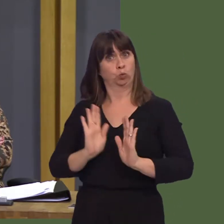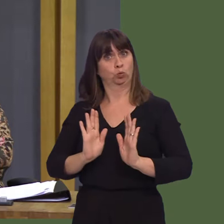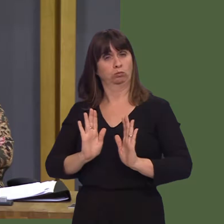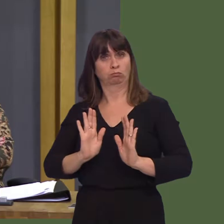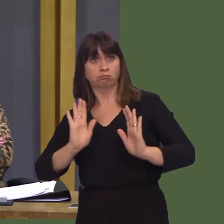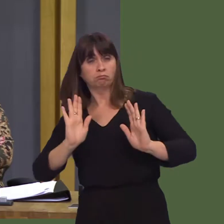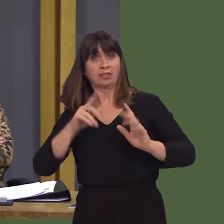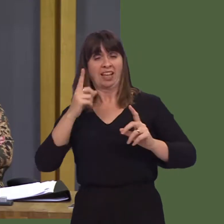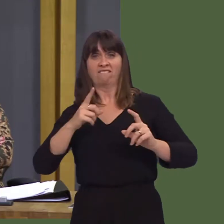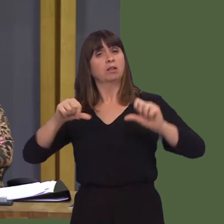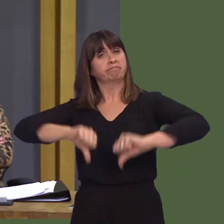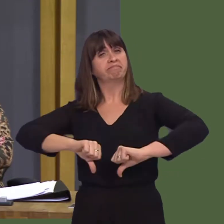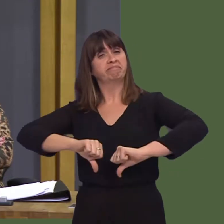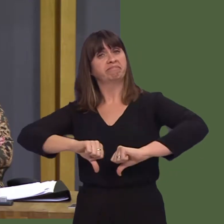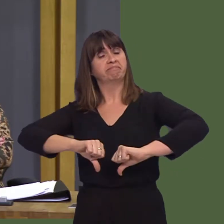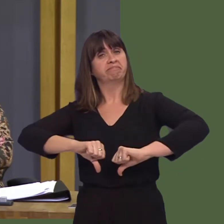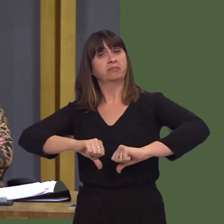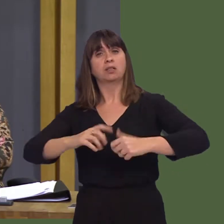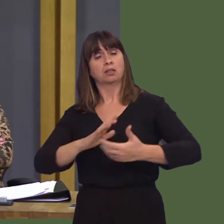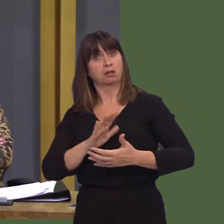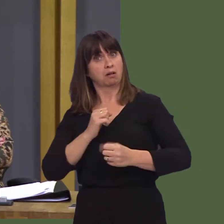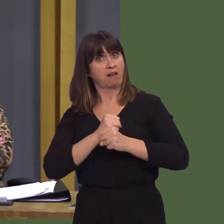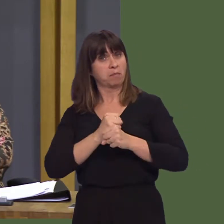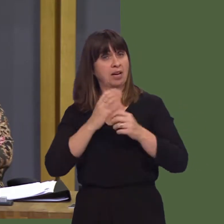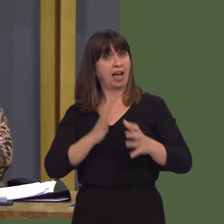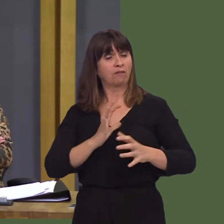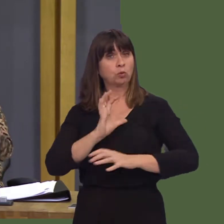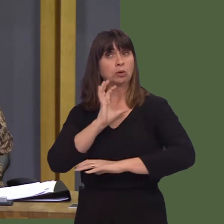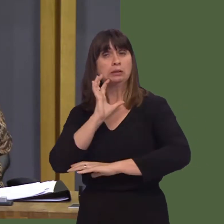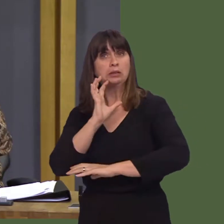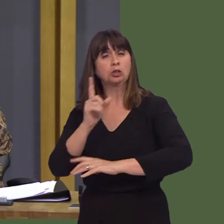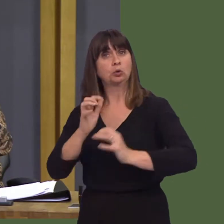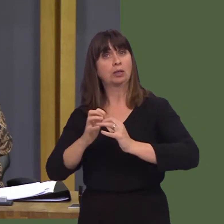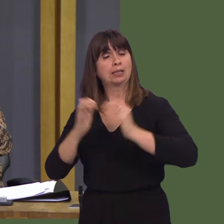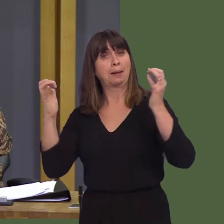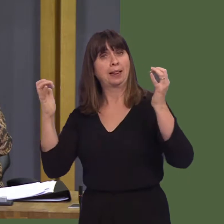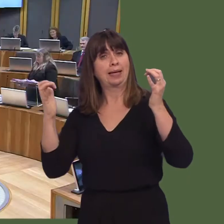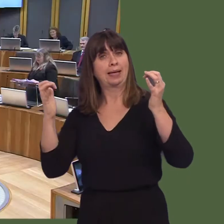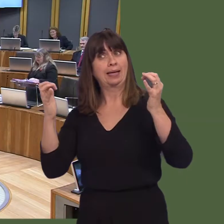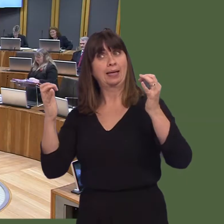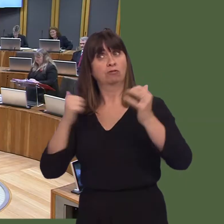lost, presumably the Government then will have to listen to the voice of the Assembly expressed in relation to this project. Julie James AM: Yes.